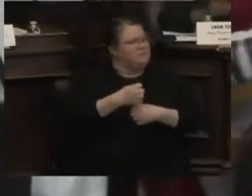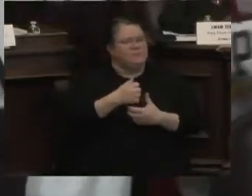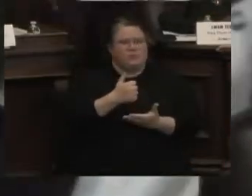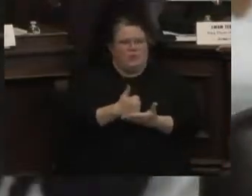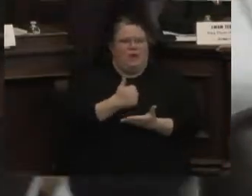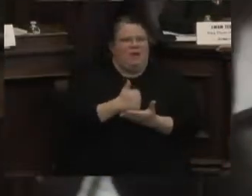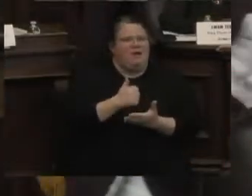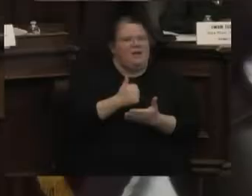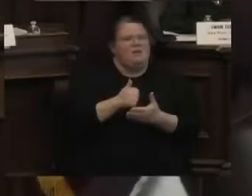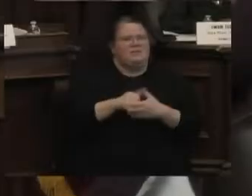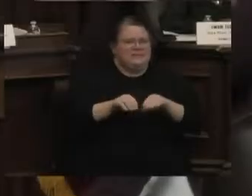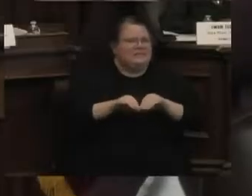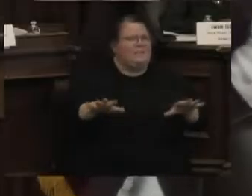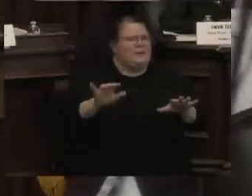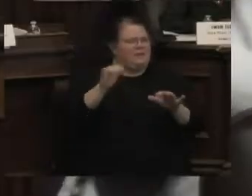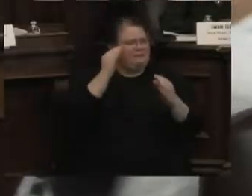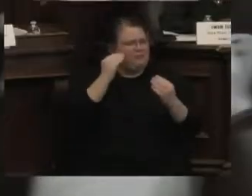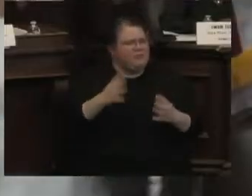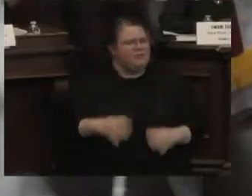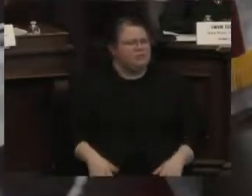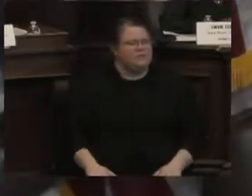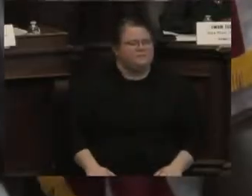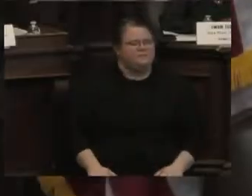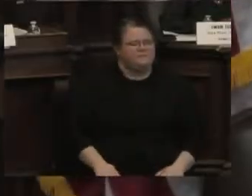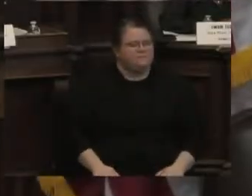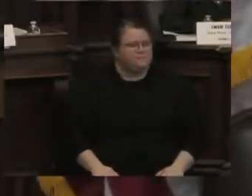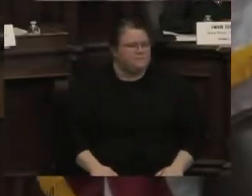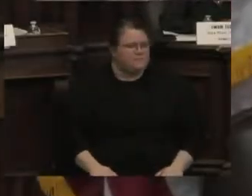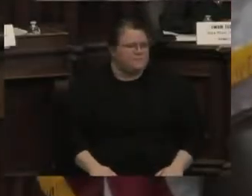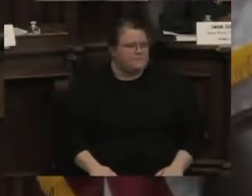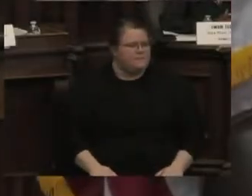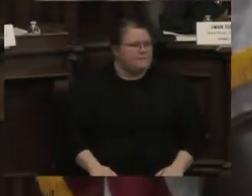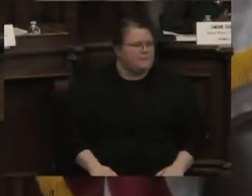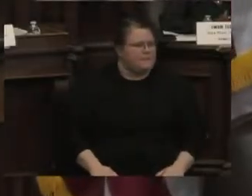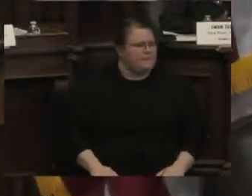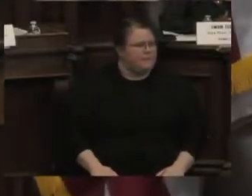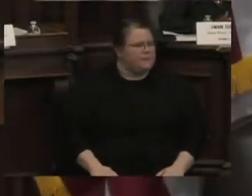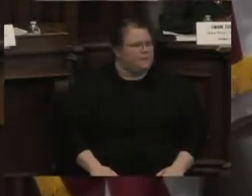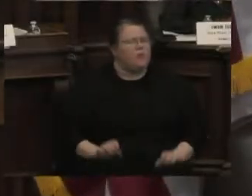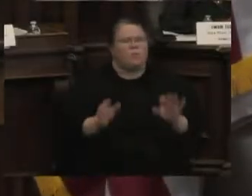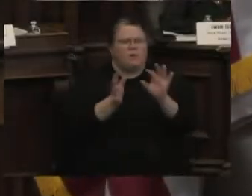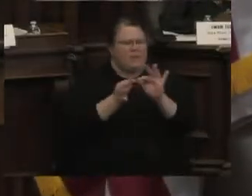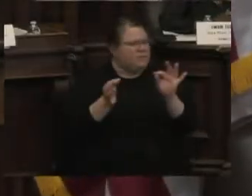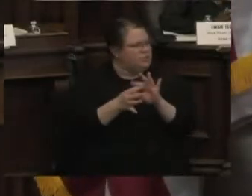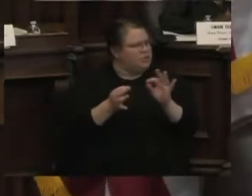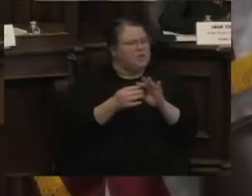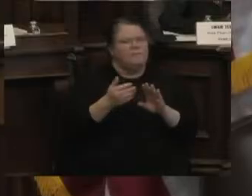meetings in, in bite size videos to, to help, you know,